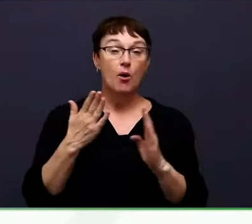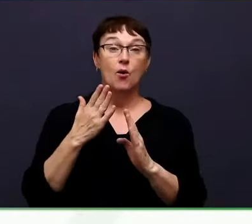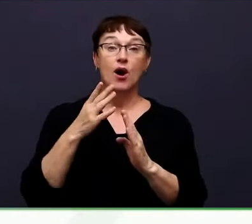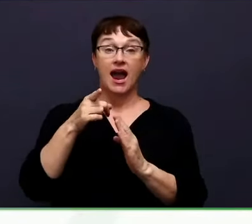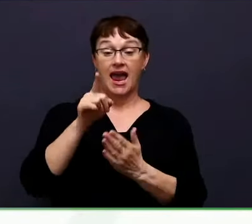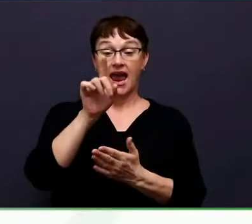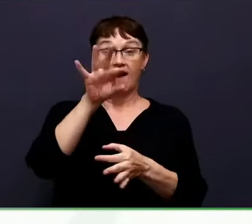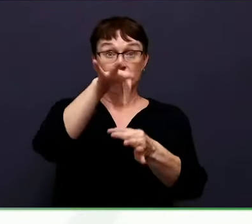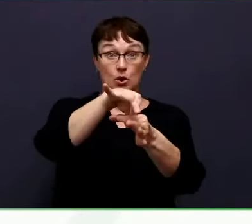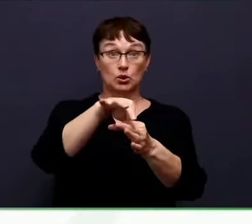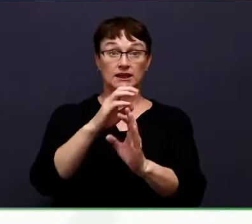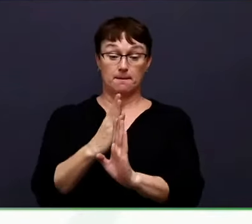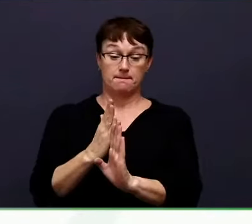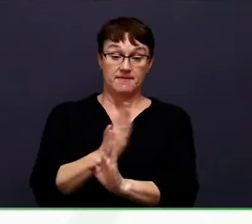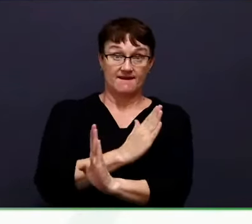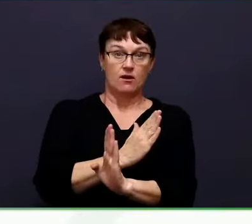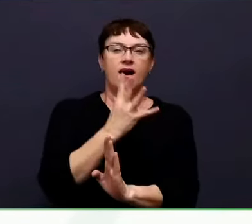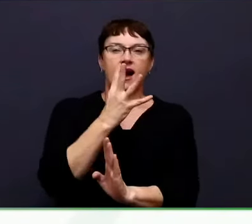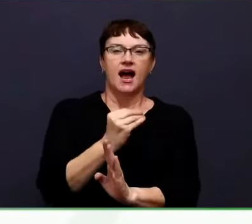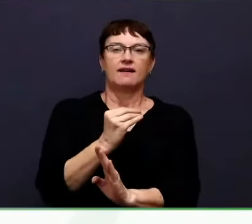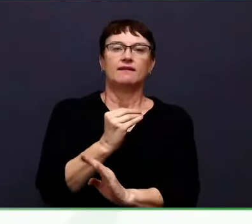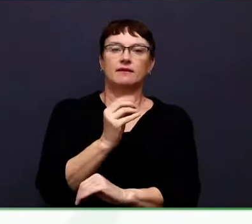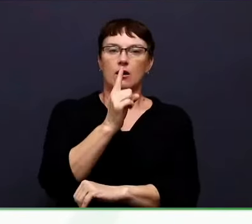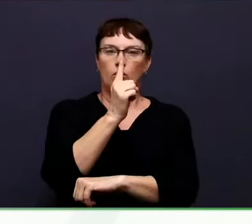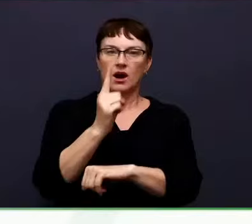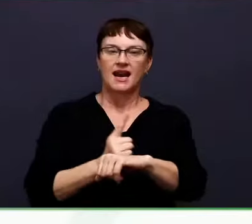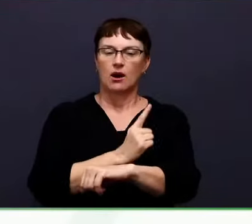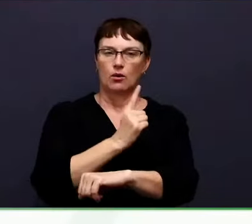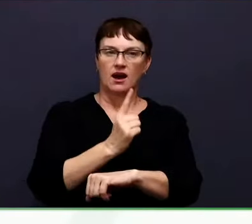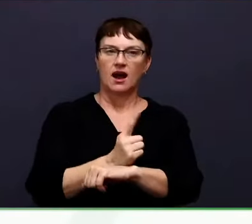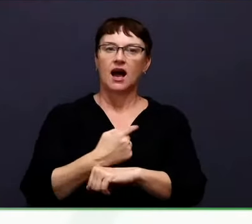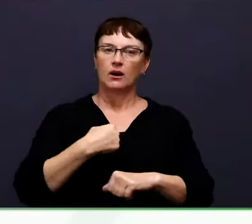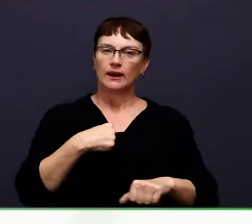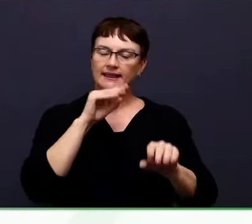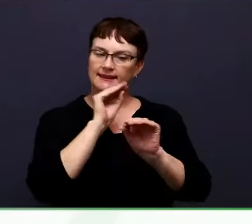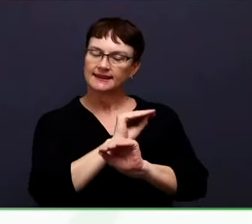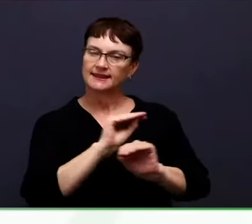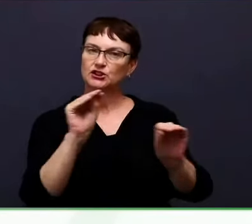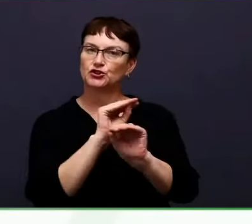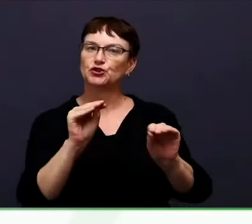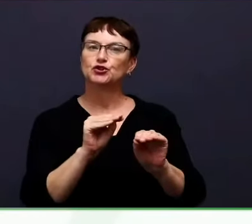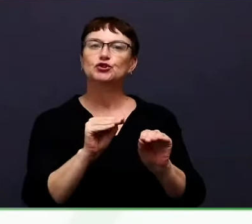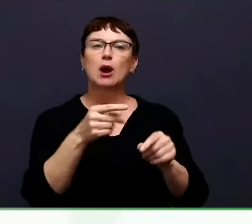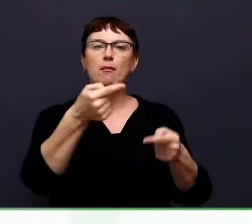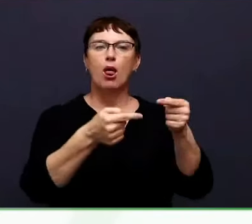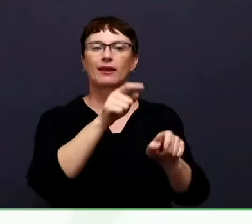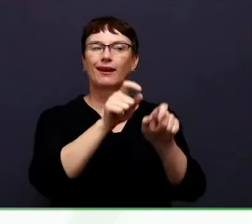how to lower the language barrier prior to participating, that is they learn the principles of easy read.